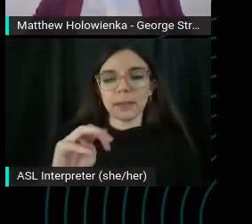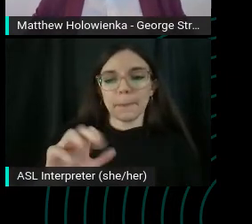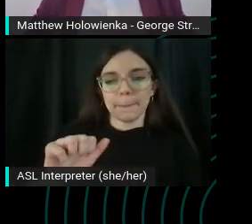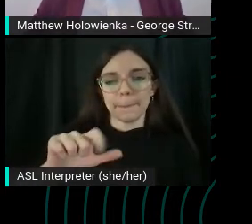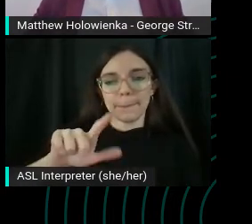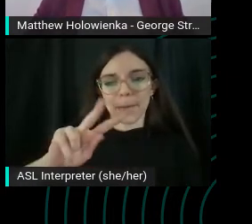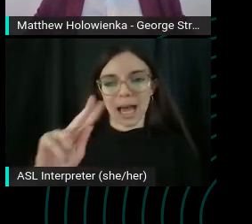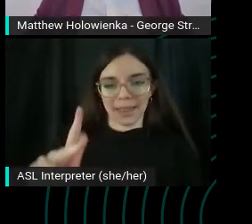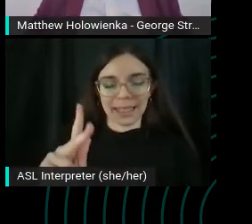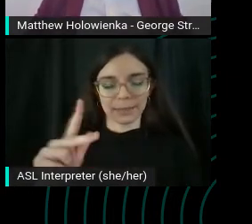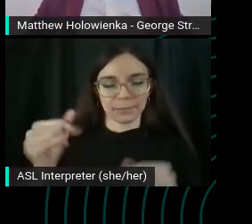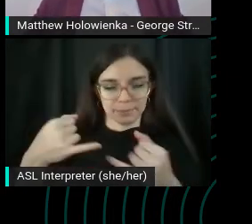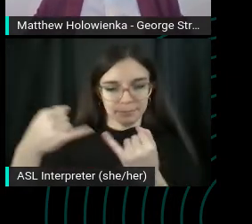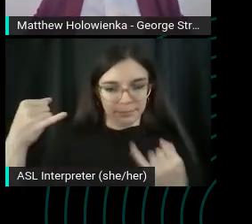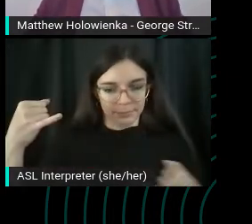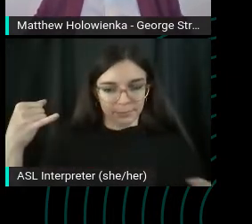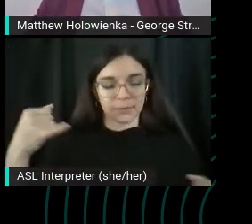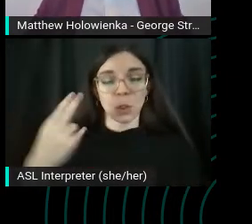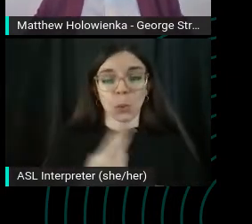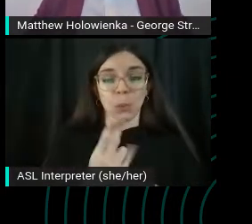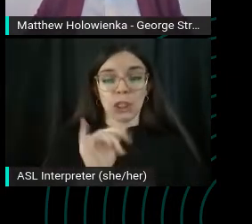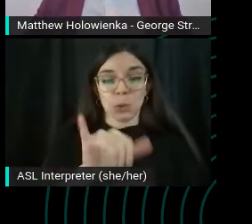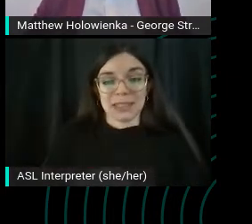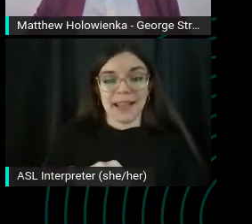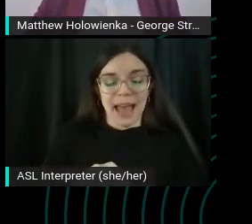we used that shot in every possible way we could use it this season.